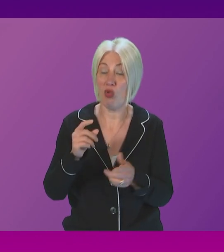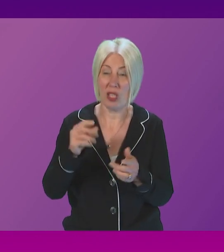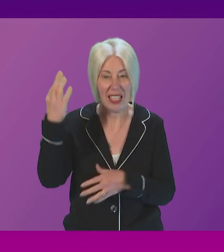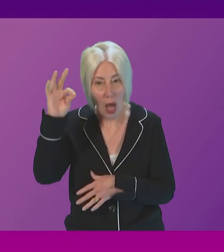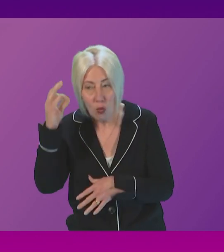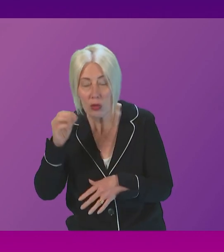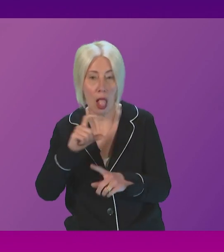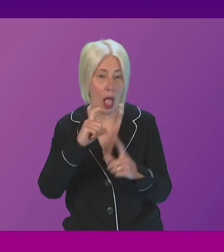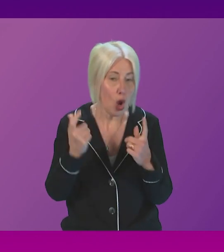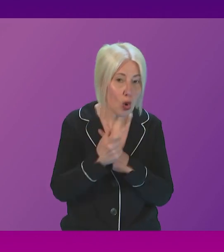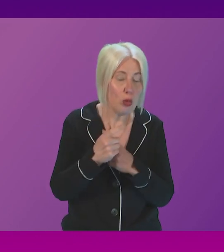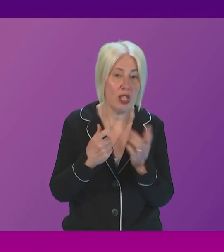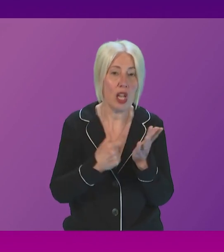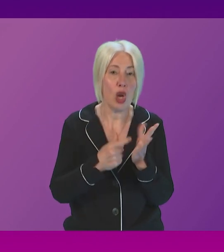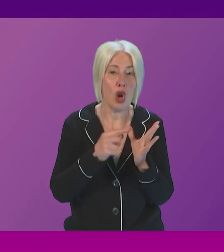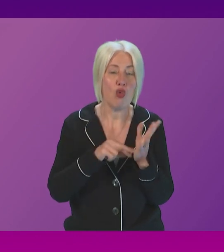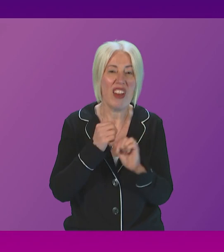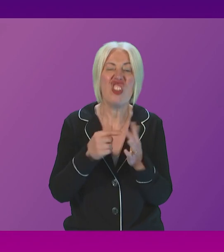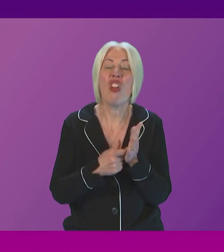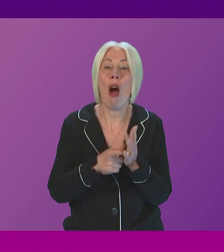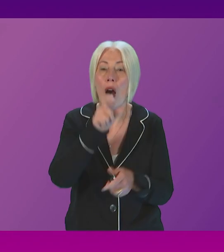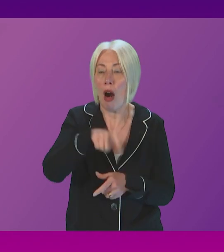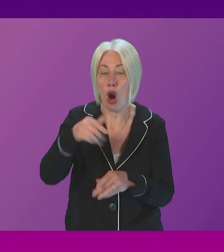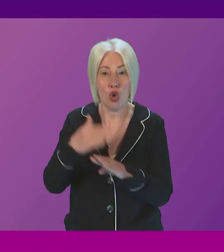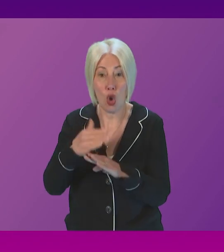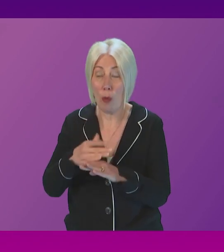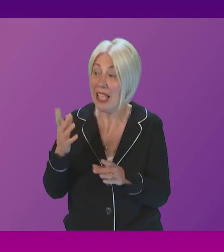ranger posts. For this year, recruitment is either well under way or has been completed